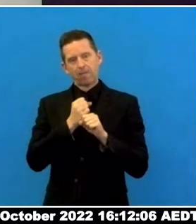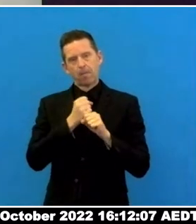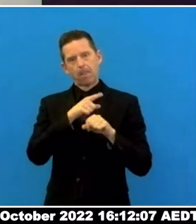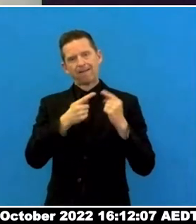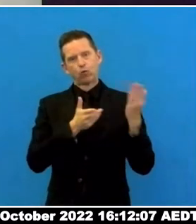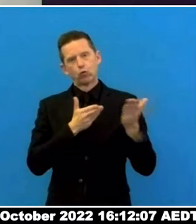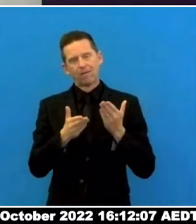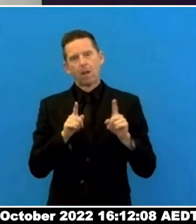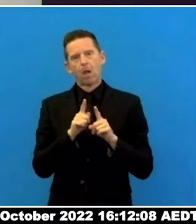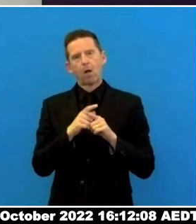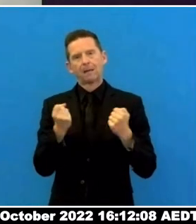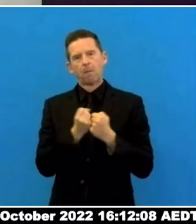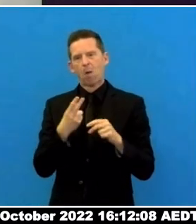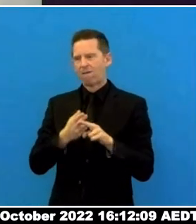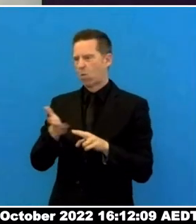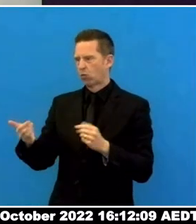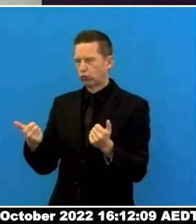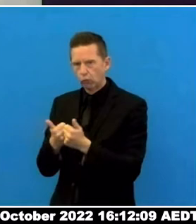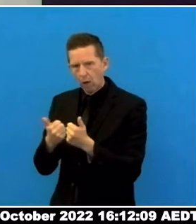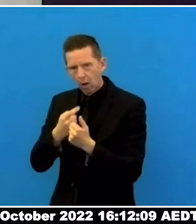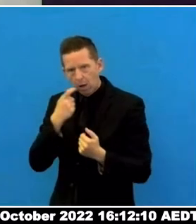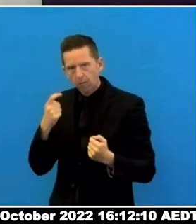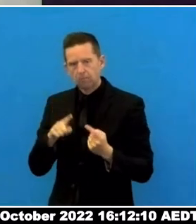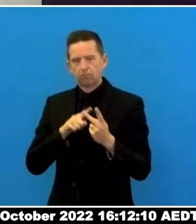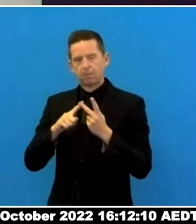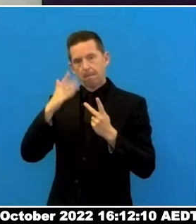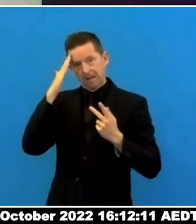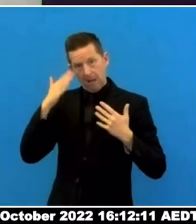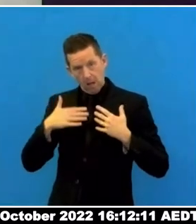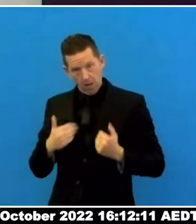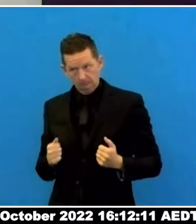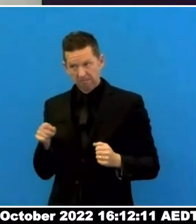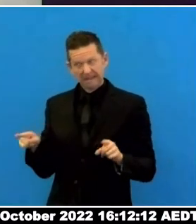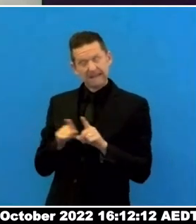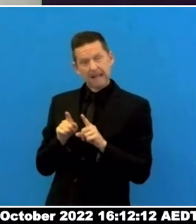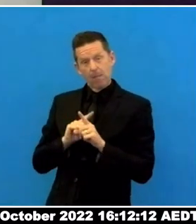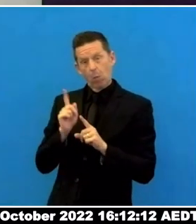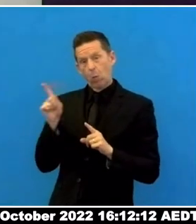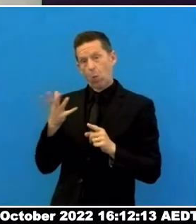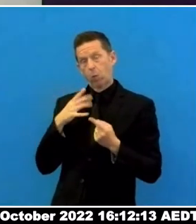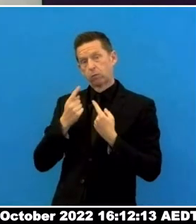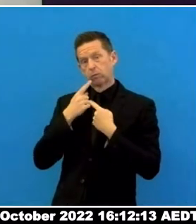such as support for drug addiction or mental health? Is it the same message that you would like to give